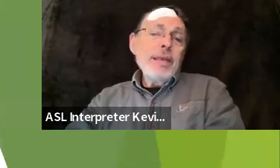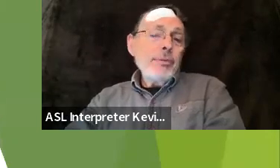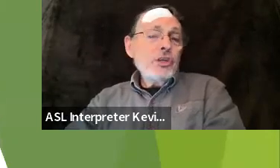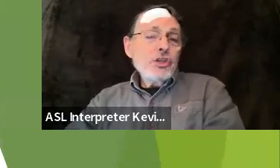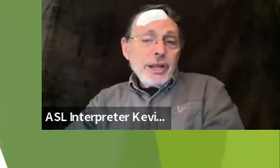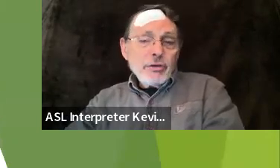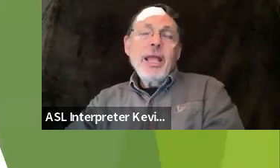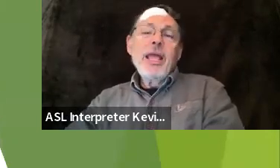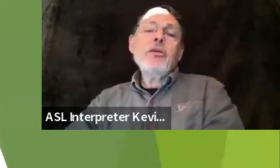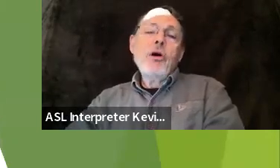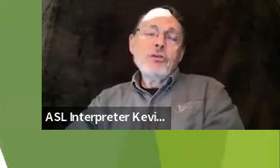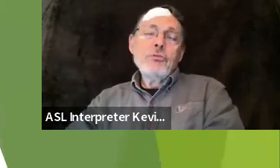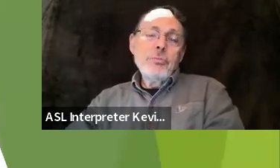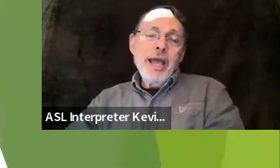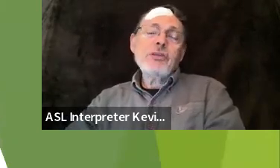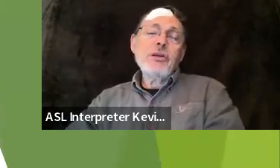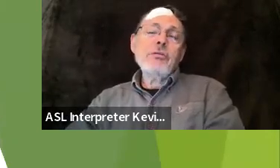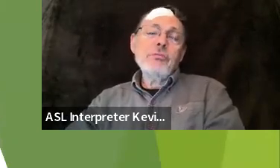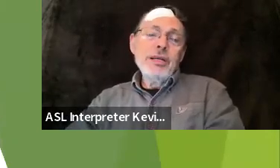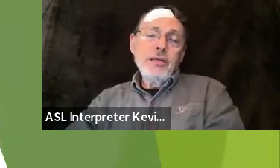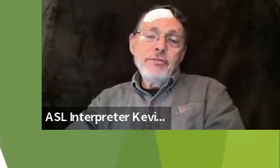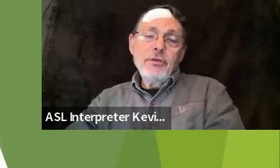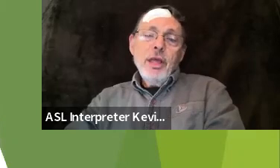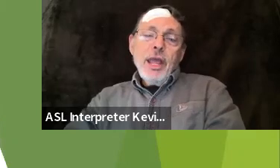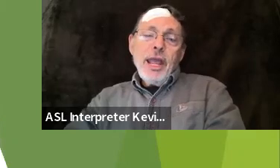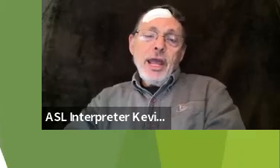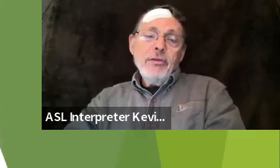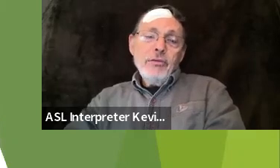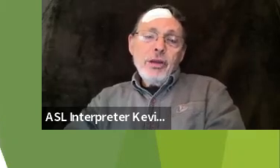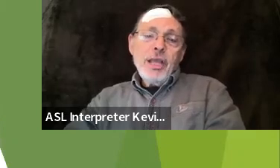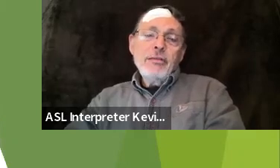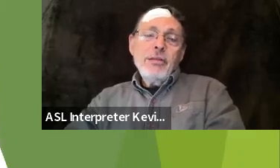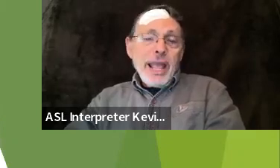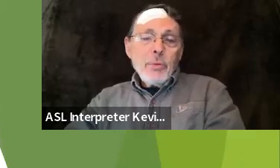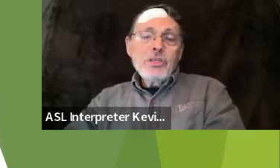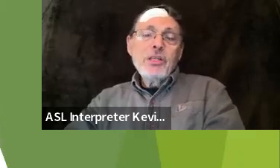people in general, and also to match their reading level and look at the language that